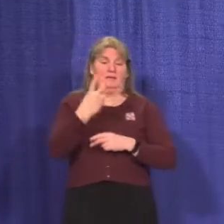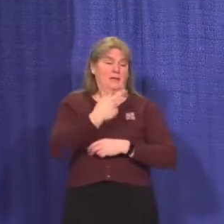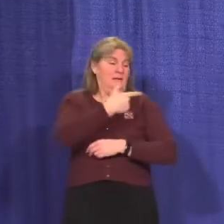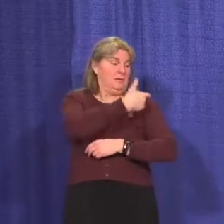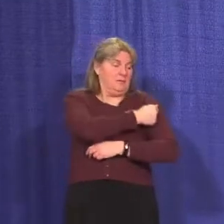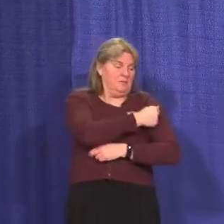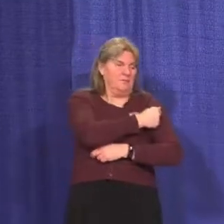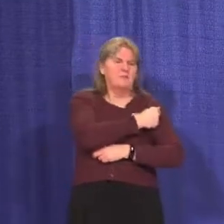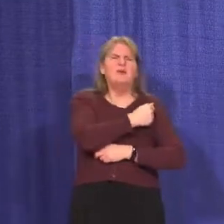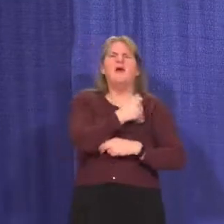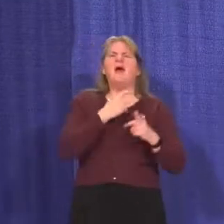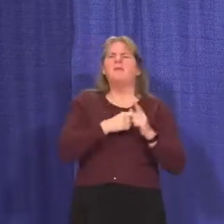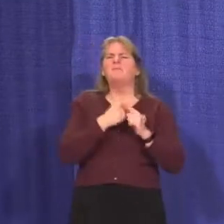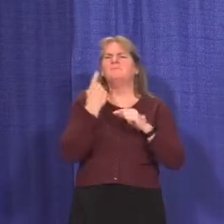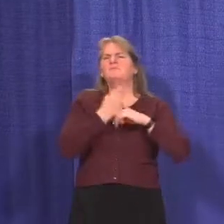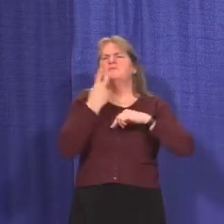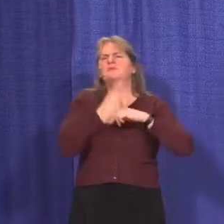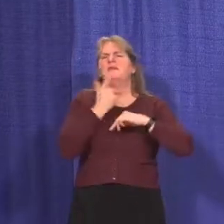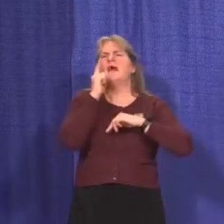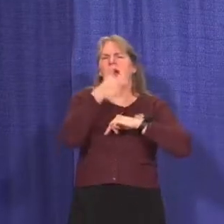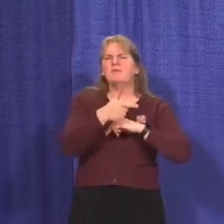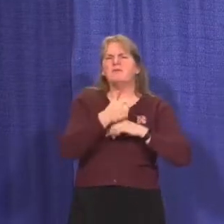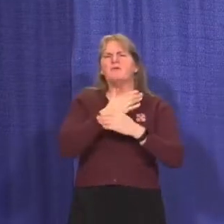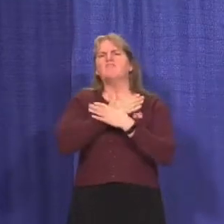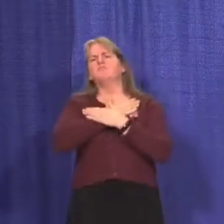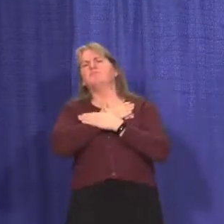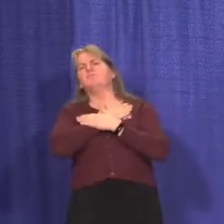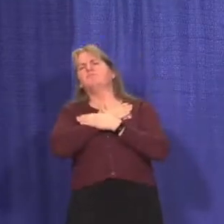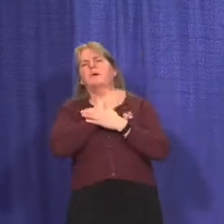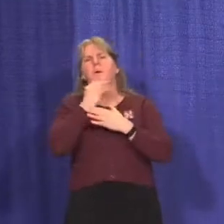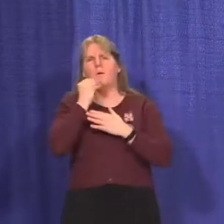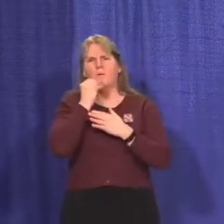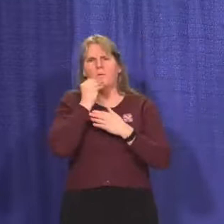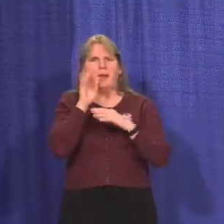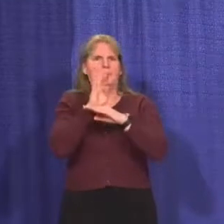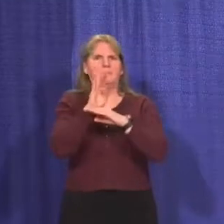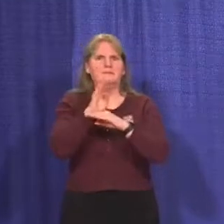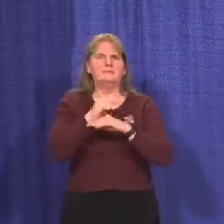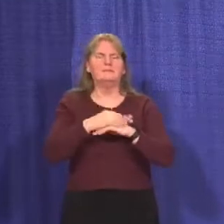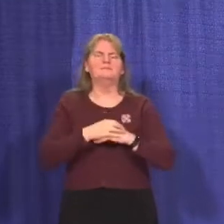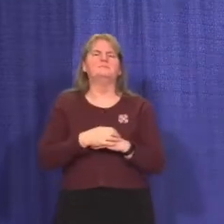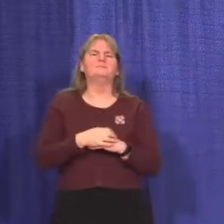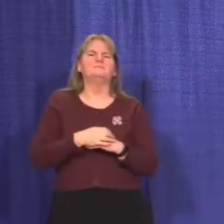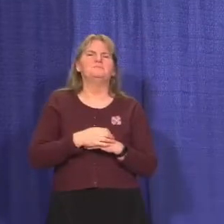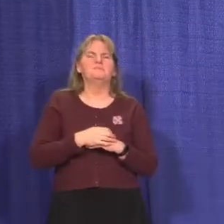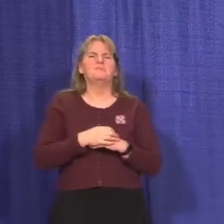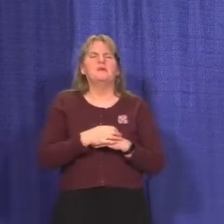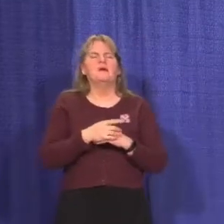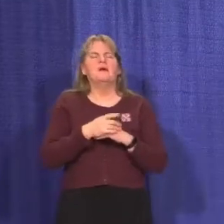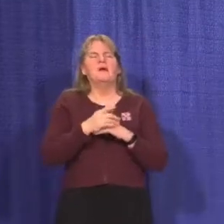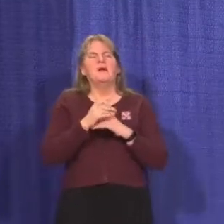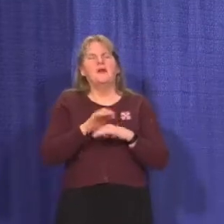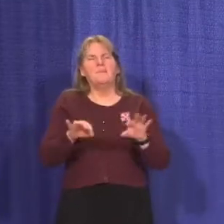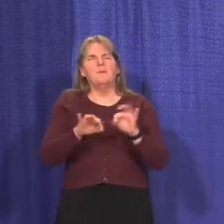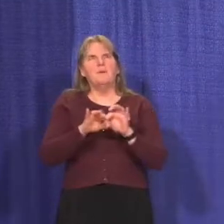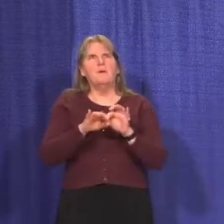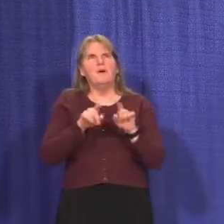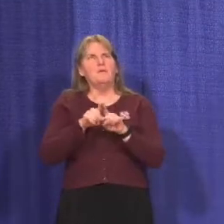At the same time never forget the chance of actual COVID infection. If symptoms persist more than a